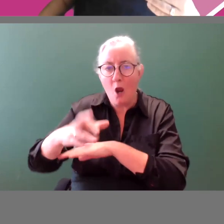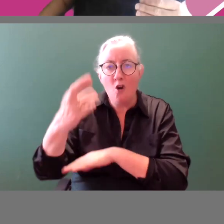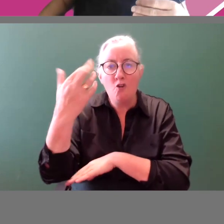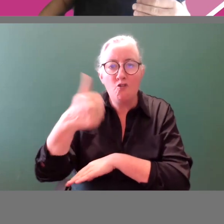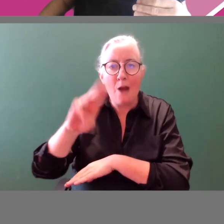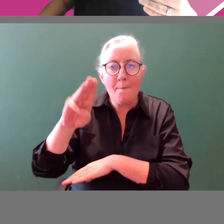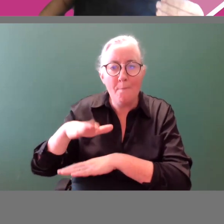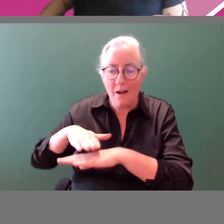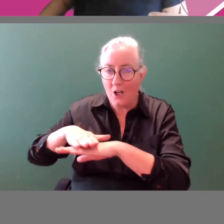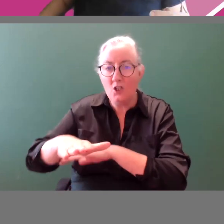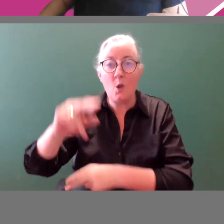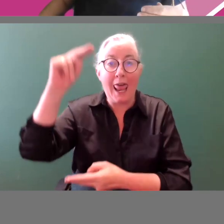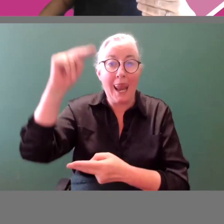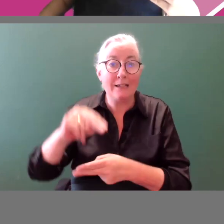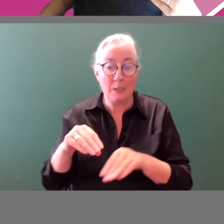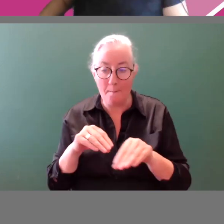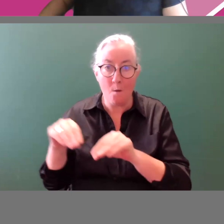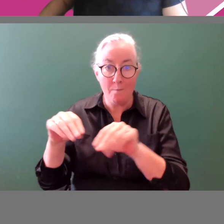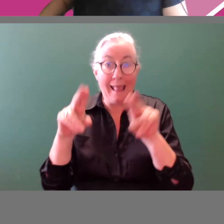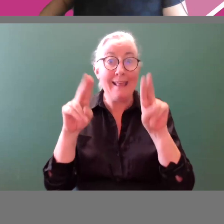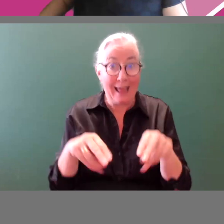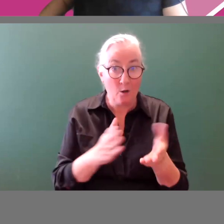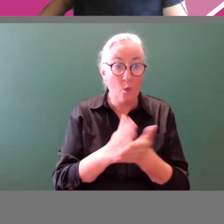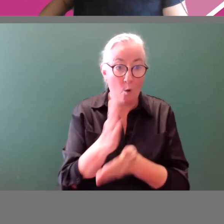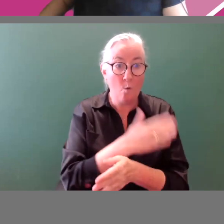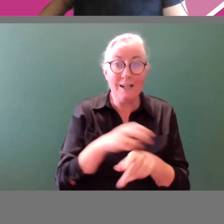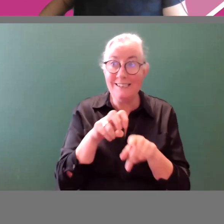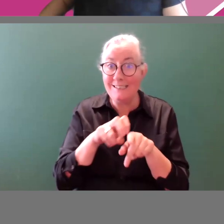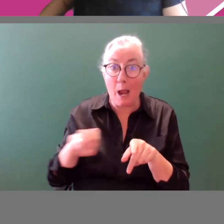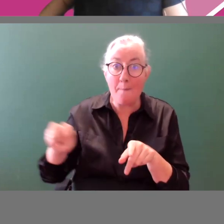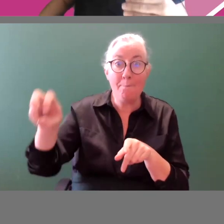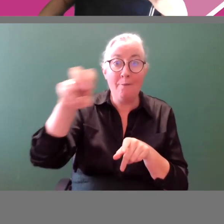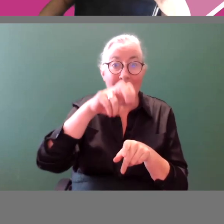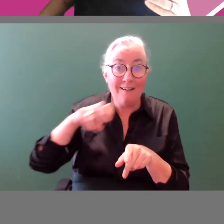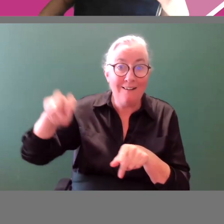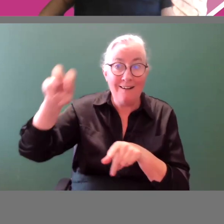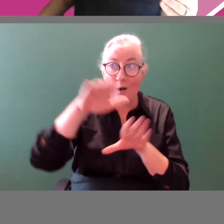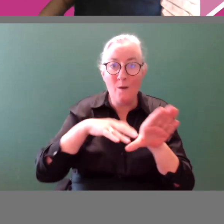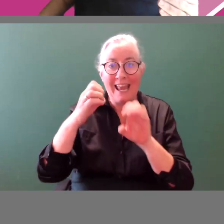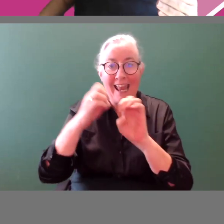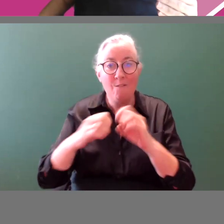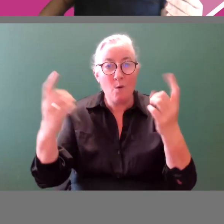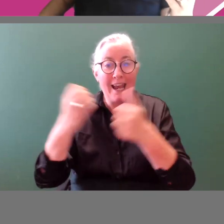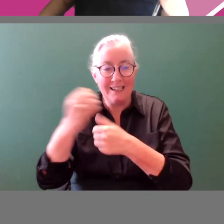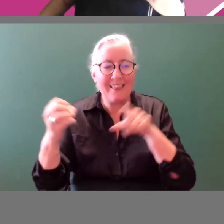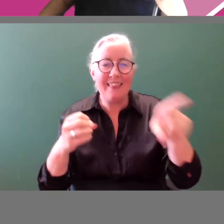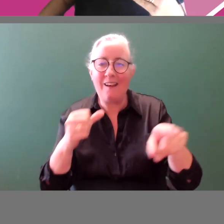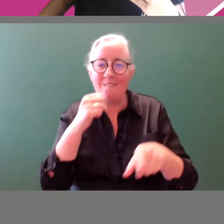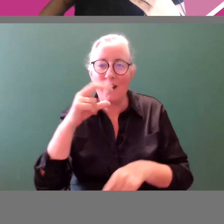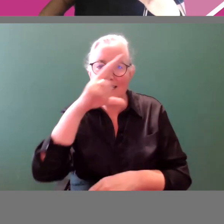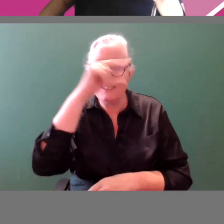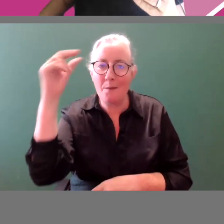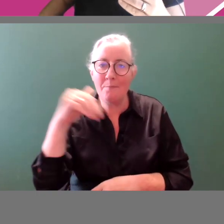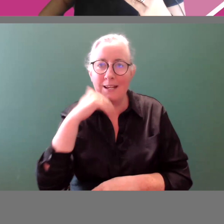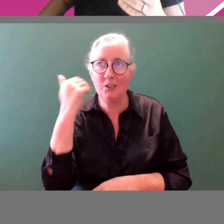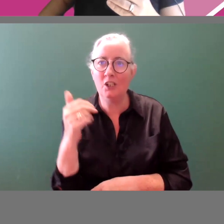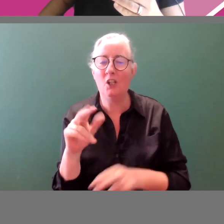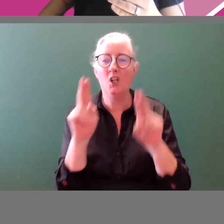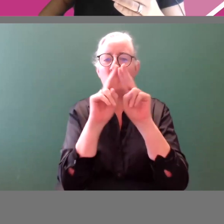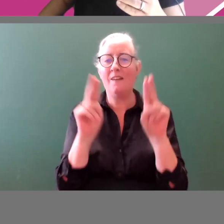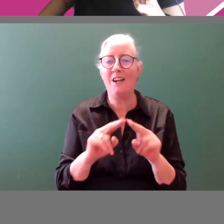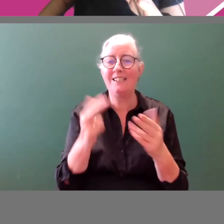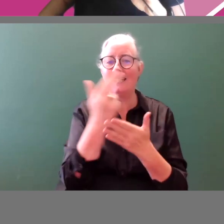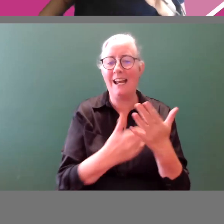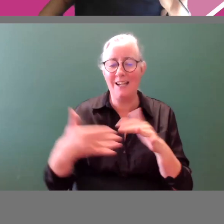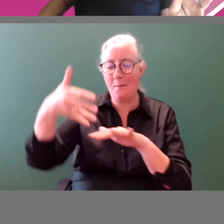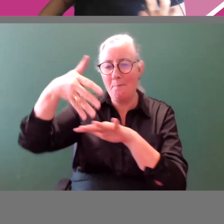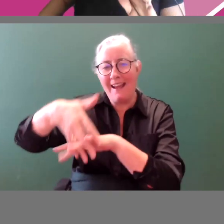mobility can experience the walk and get to the tower with everyone else. You can imagine that